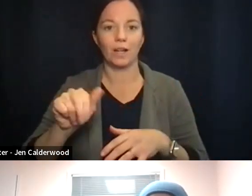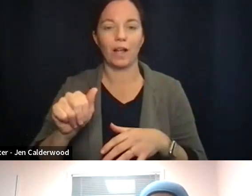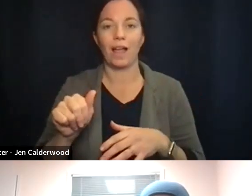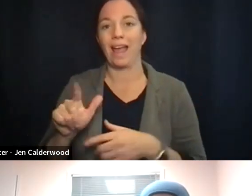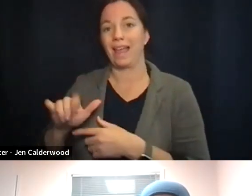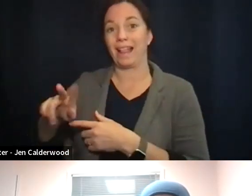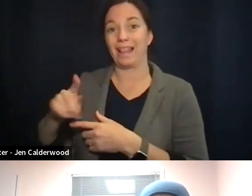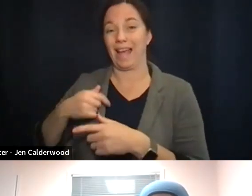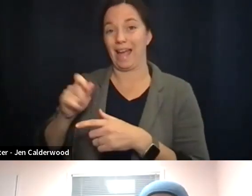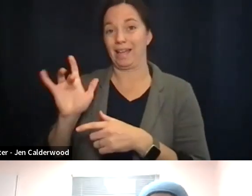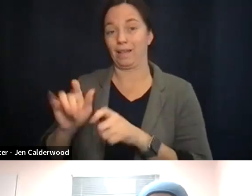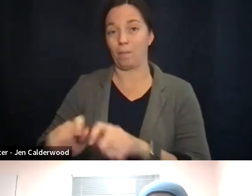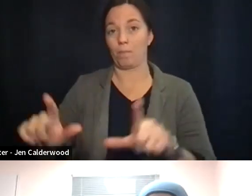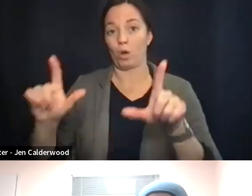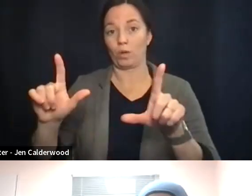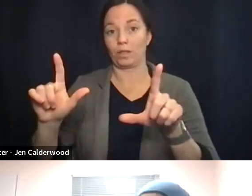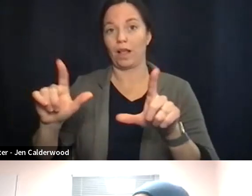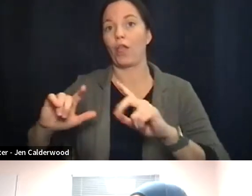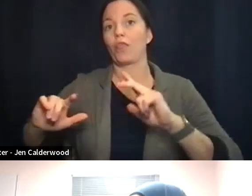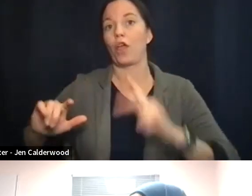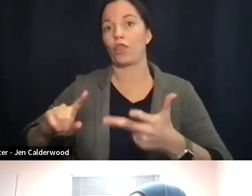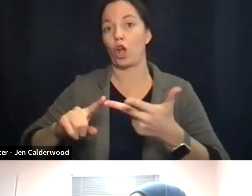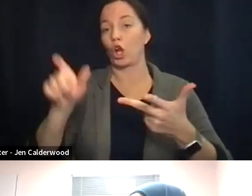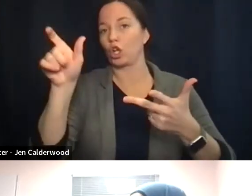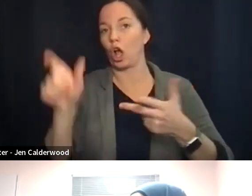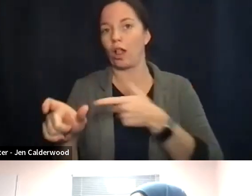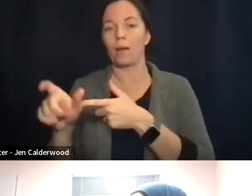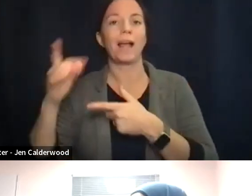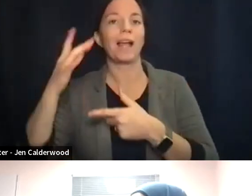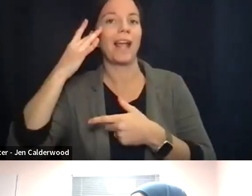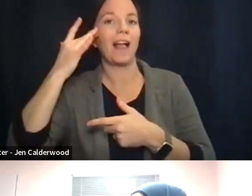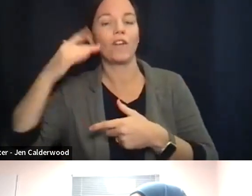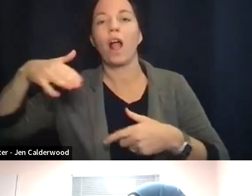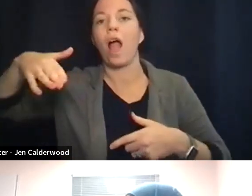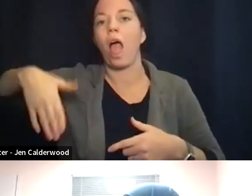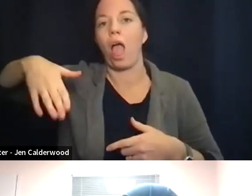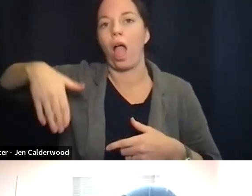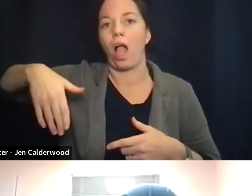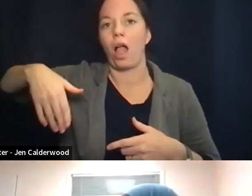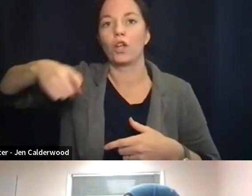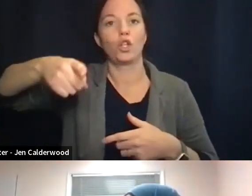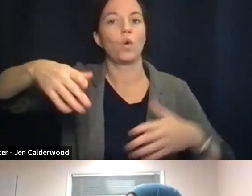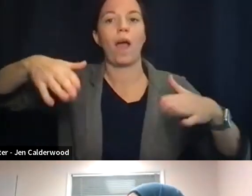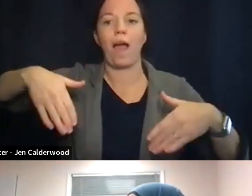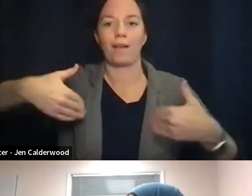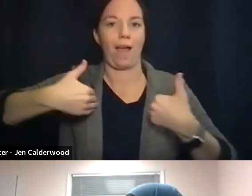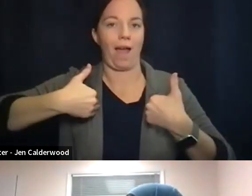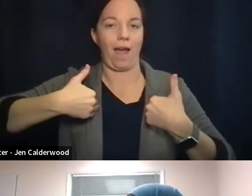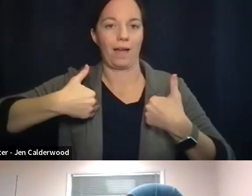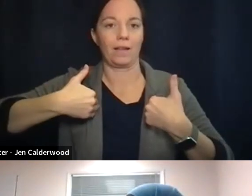What when what does that mean with the letters and stuff, is initial approval addendum is that where the state provided them the information and let them know what they need to do? I was going to say the lining posted actually the third column California doesn't have anything.